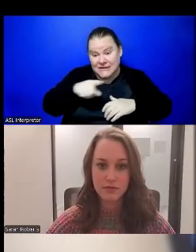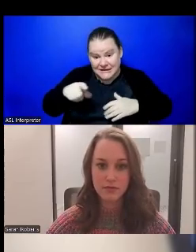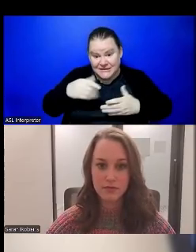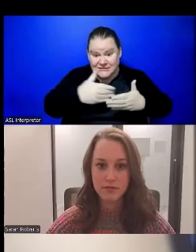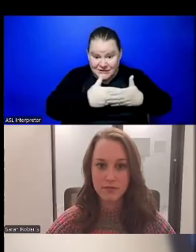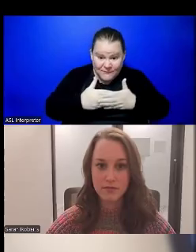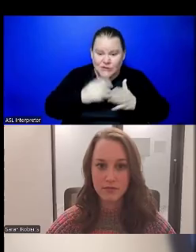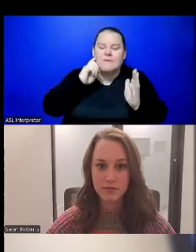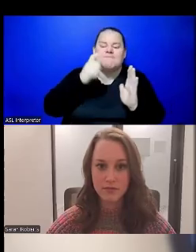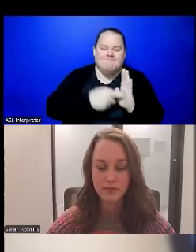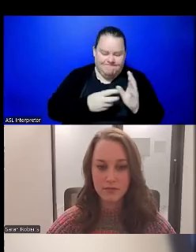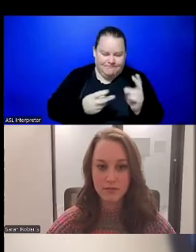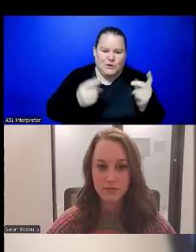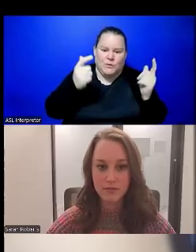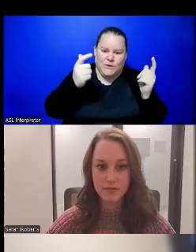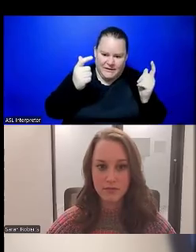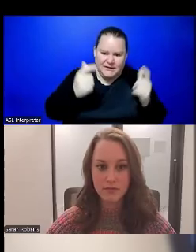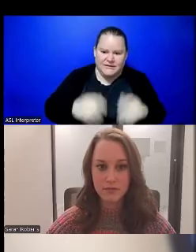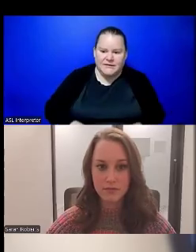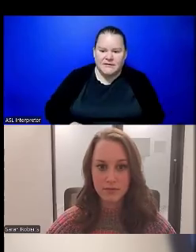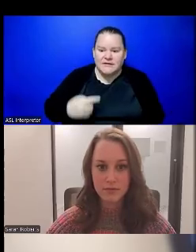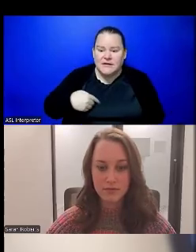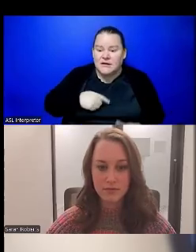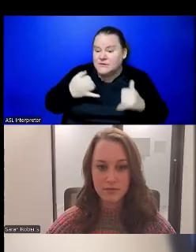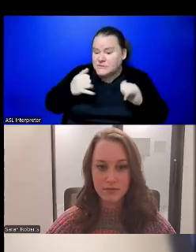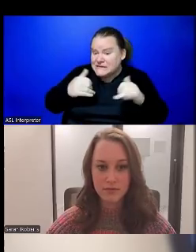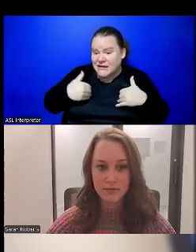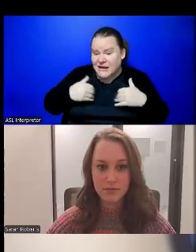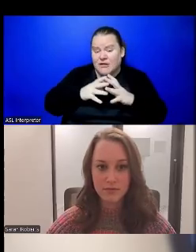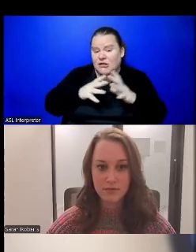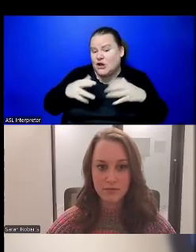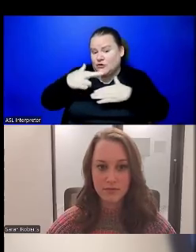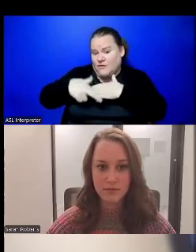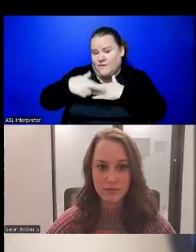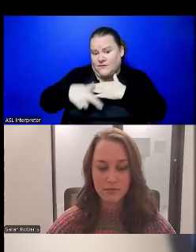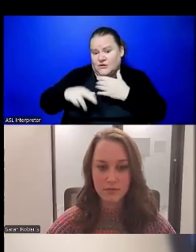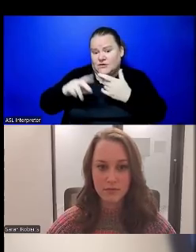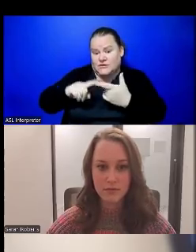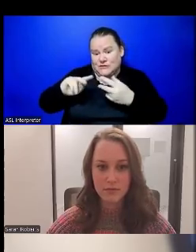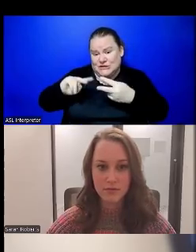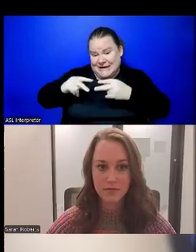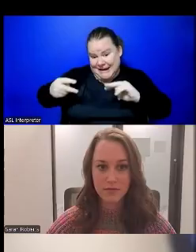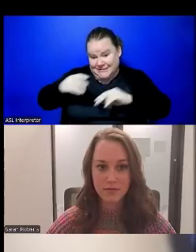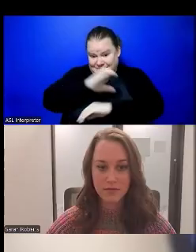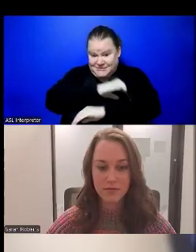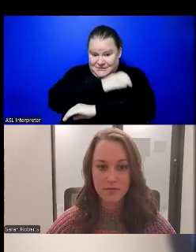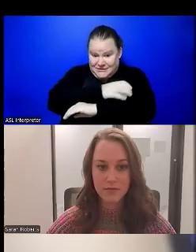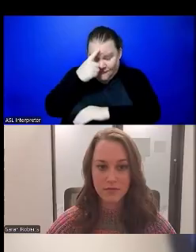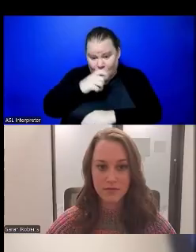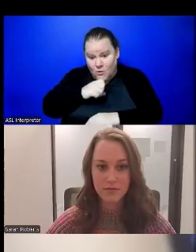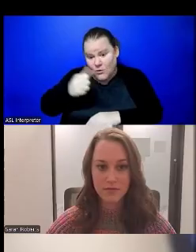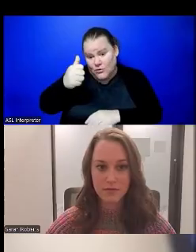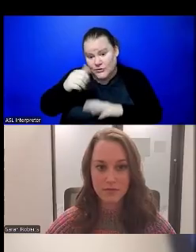quickly. We still get quite a lot of referrals to our genetics clinic for older children or adolescents with obesity and